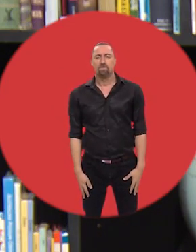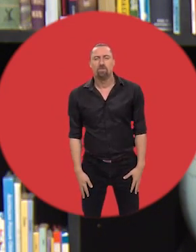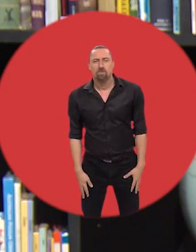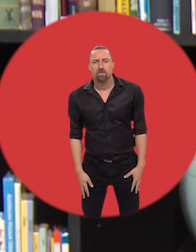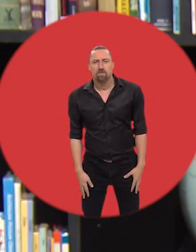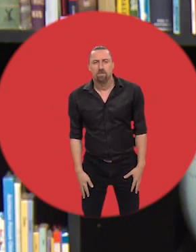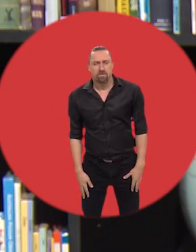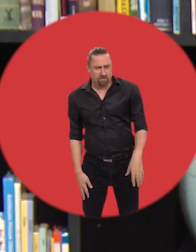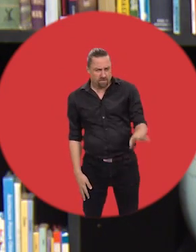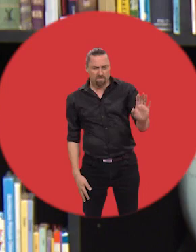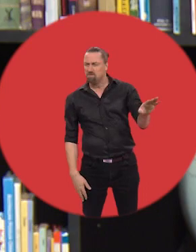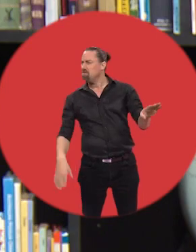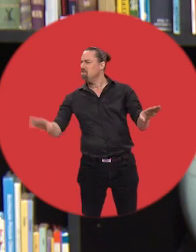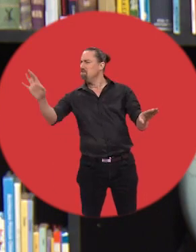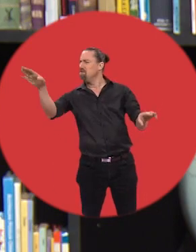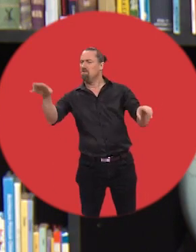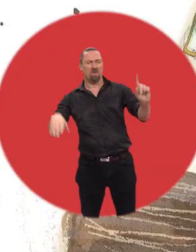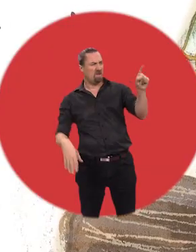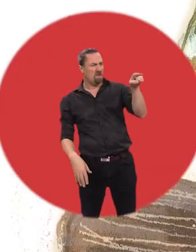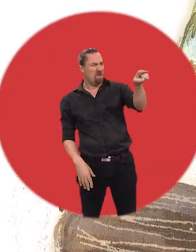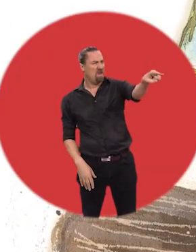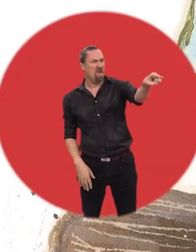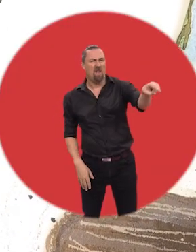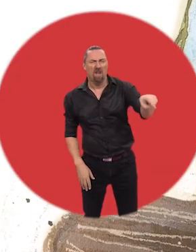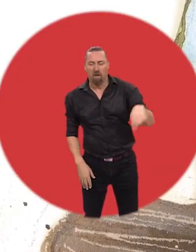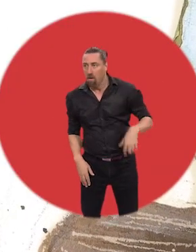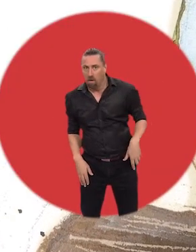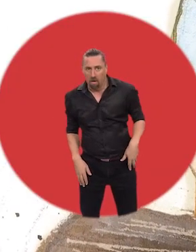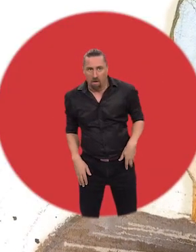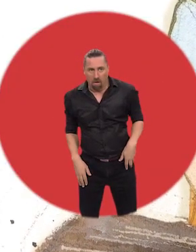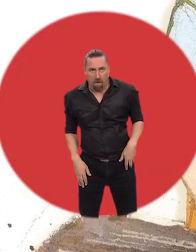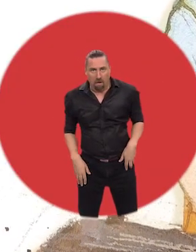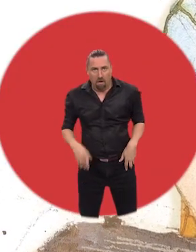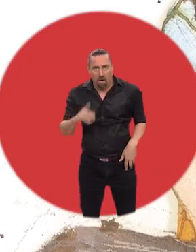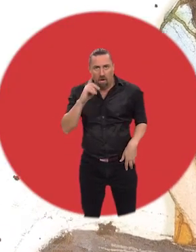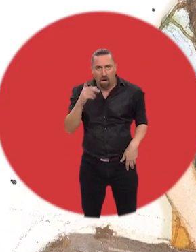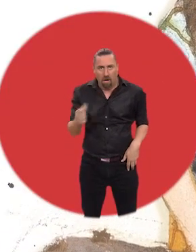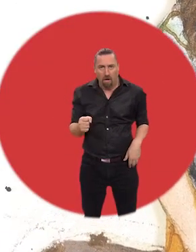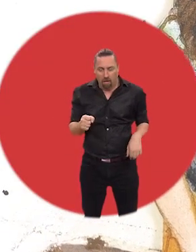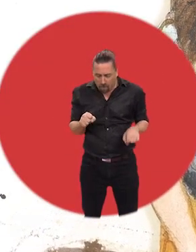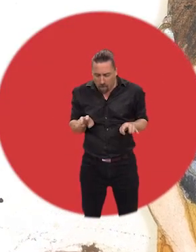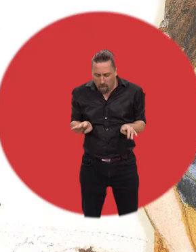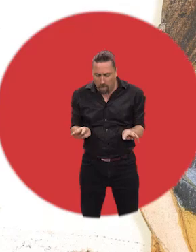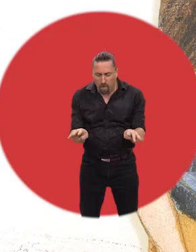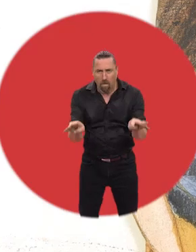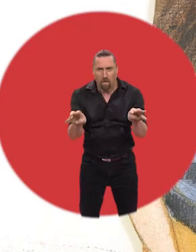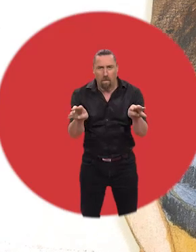"What's over there?" Max asked with a frown. Four pairs of legs raced, eight blue eyes, look down.